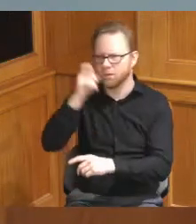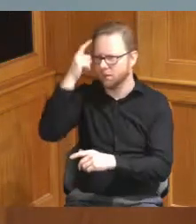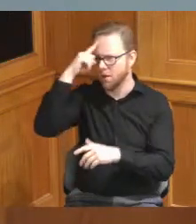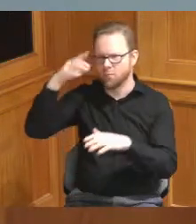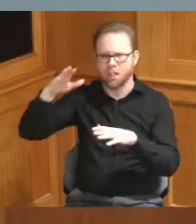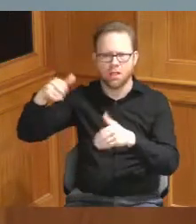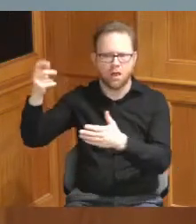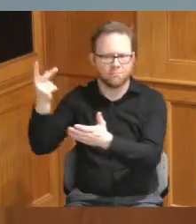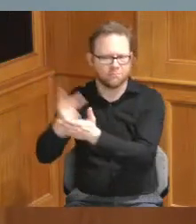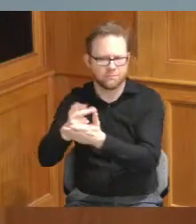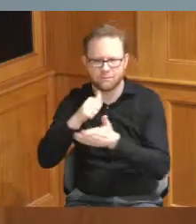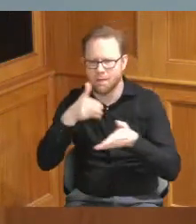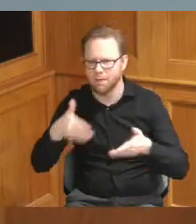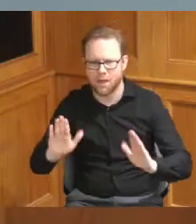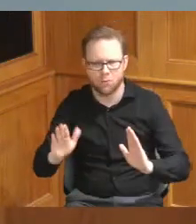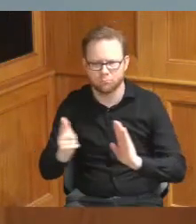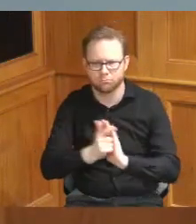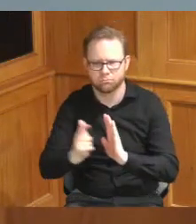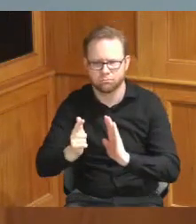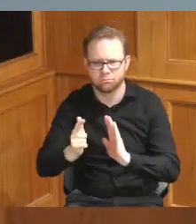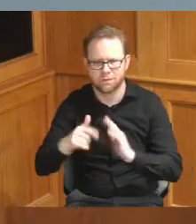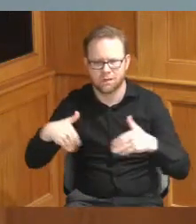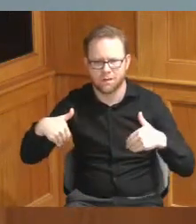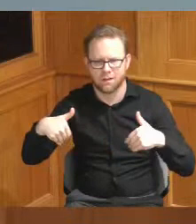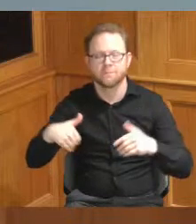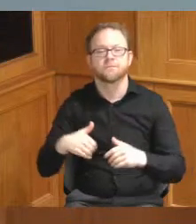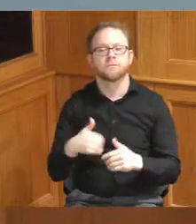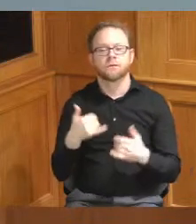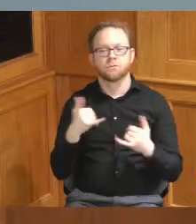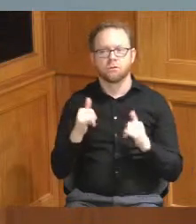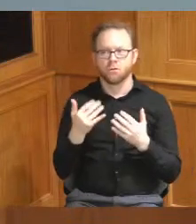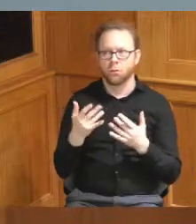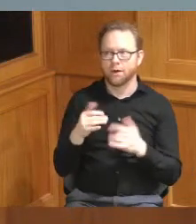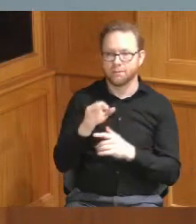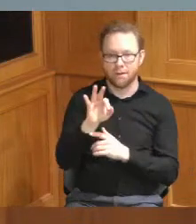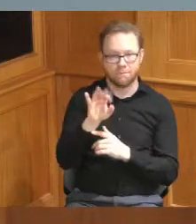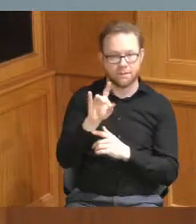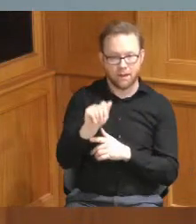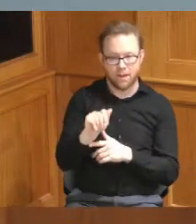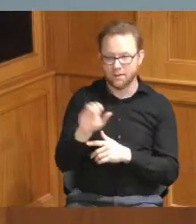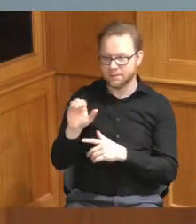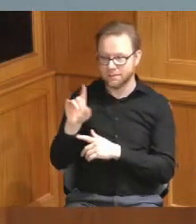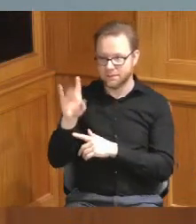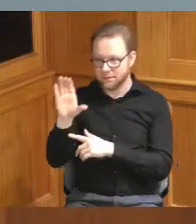so we're still kind of waiting for the FDA and the CDC to catch up with that that thought and